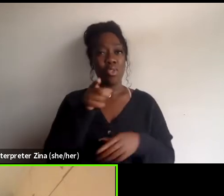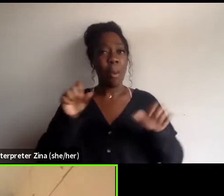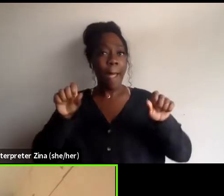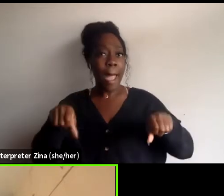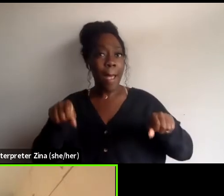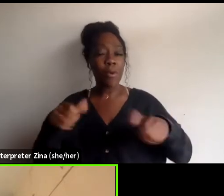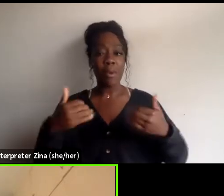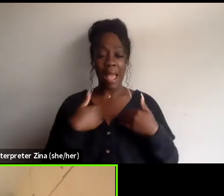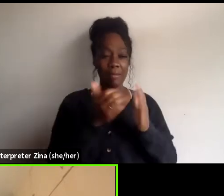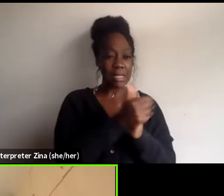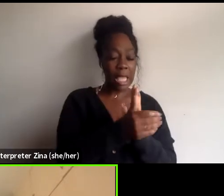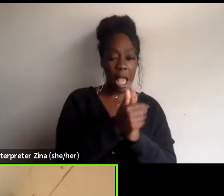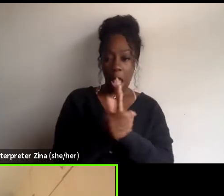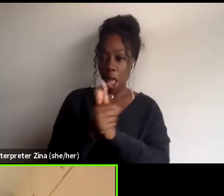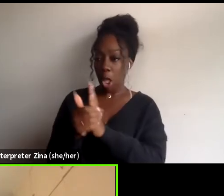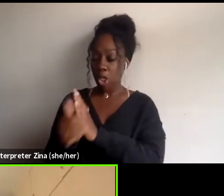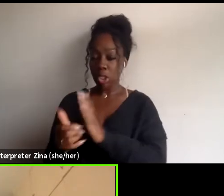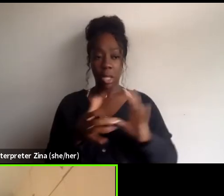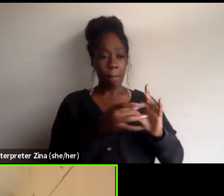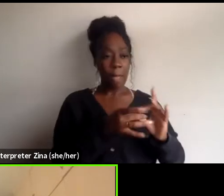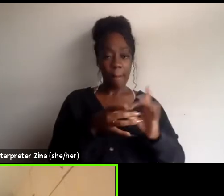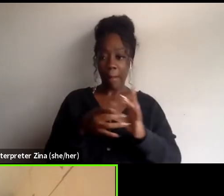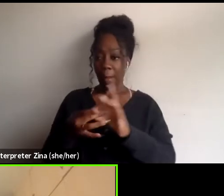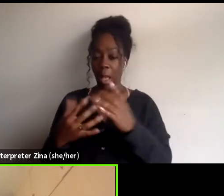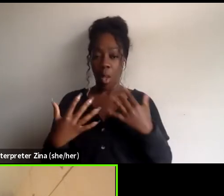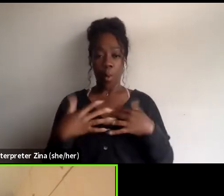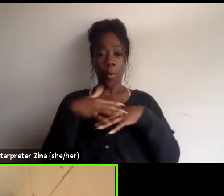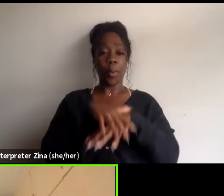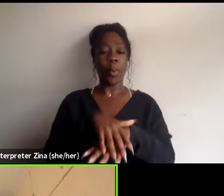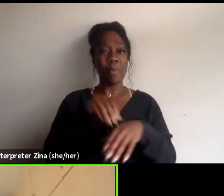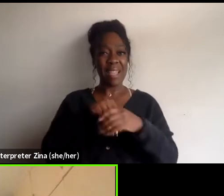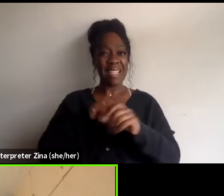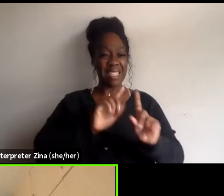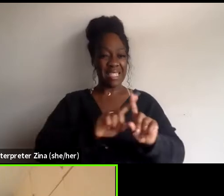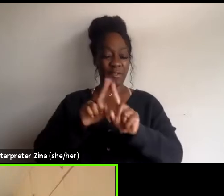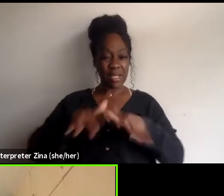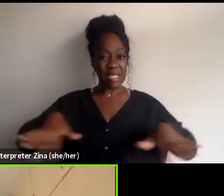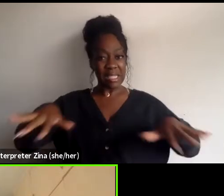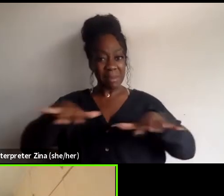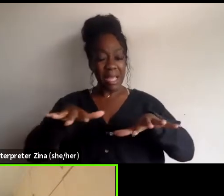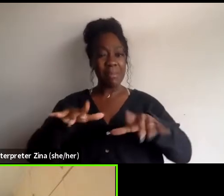and conversations into different spaces in creative ways. So I just am constantly fascinated by that.